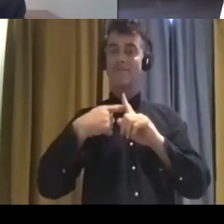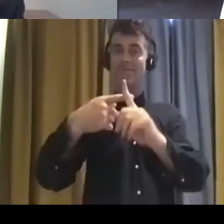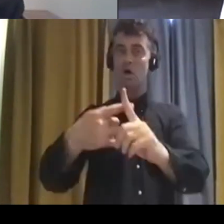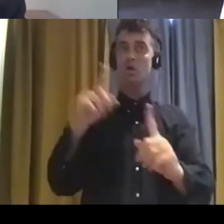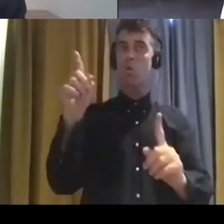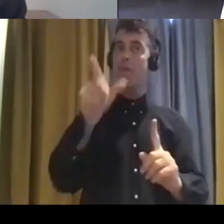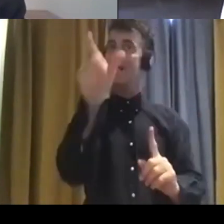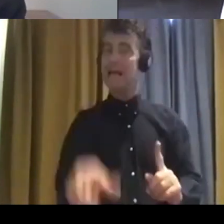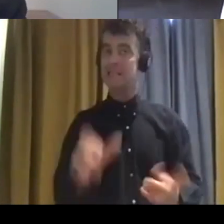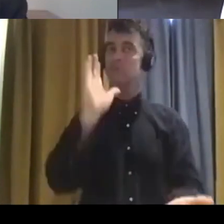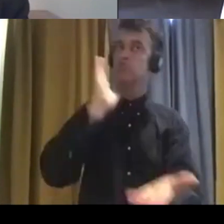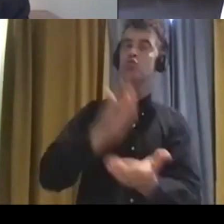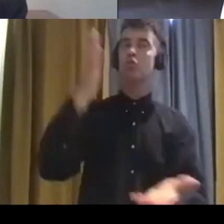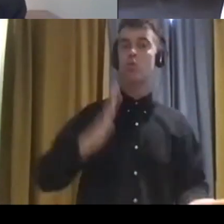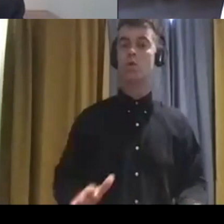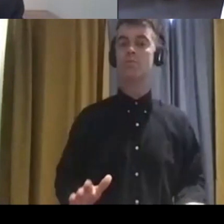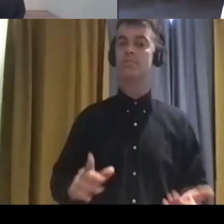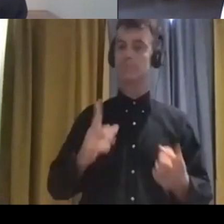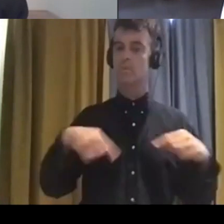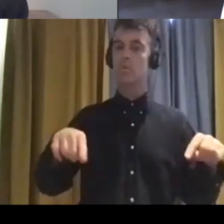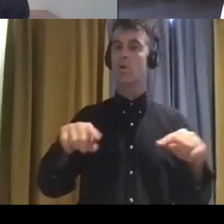have to have a conversation with people with disabilities. Guess what, they'll tell you